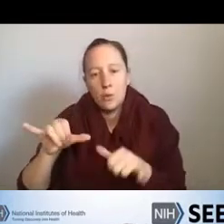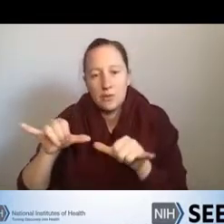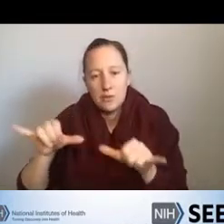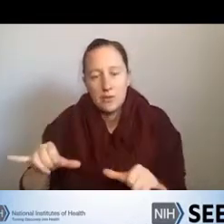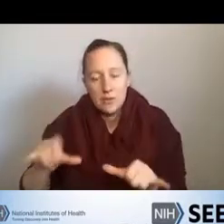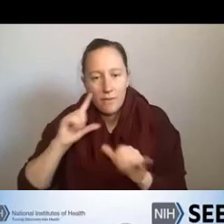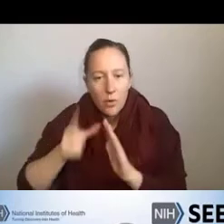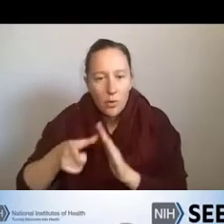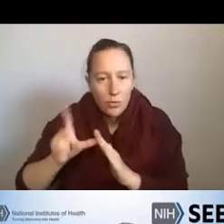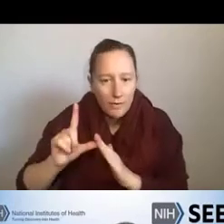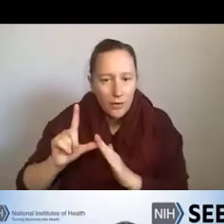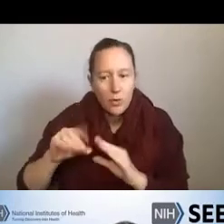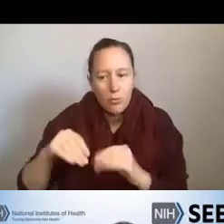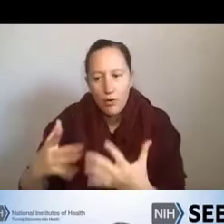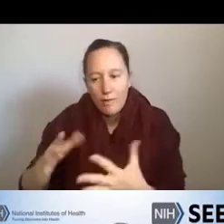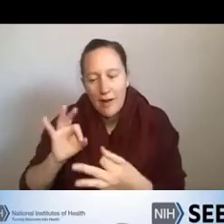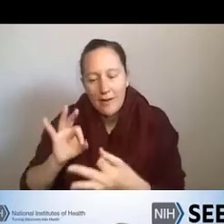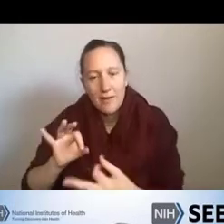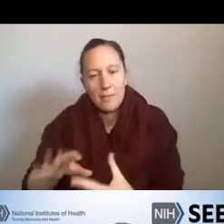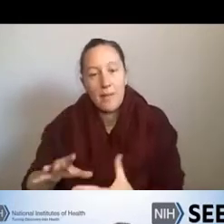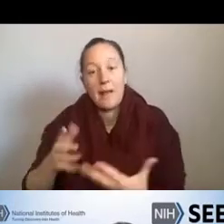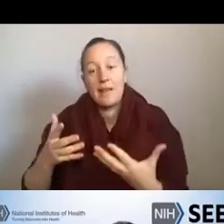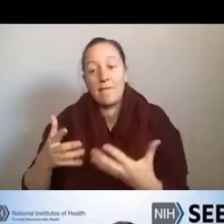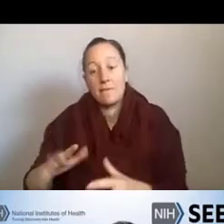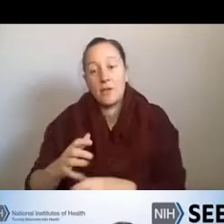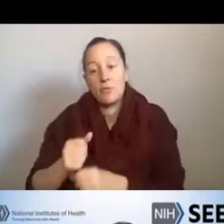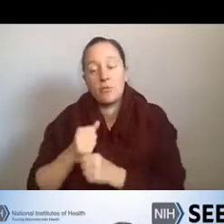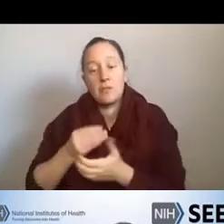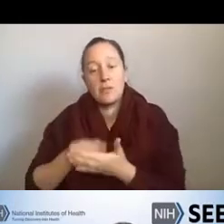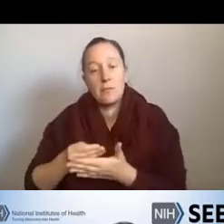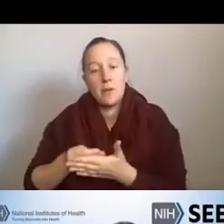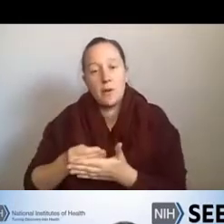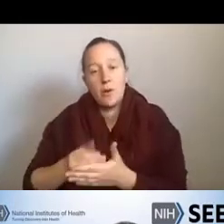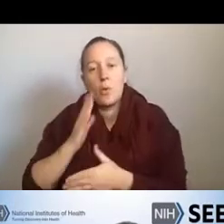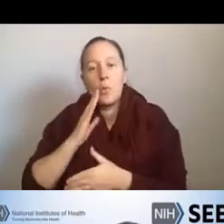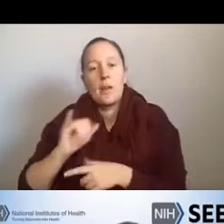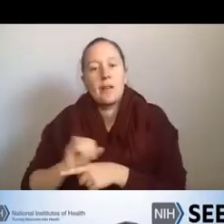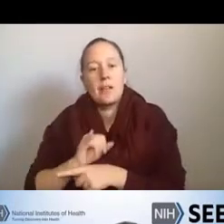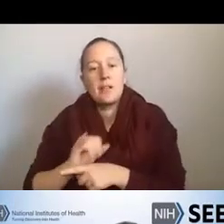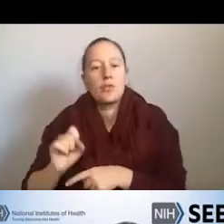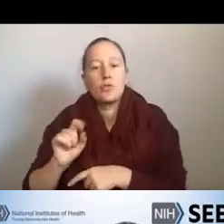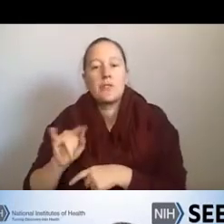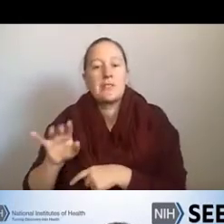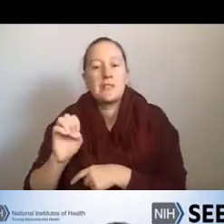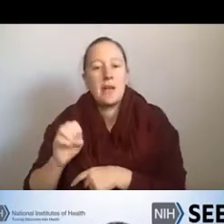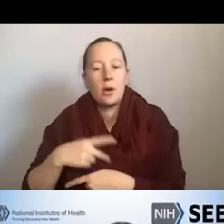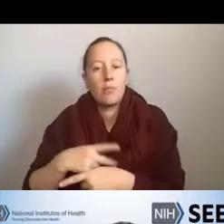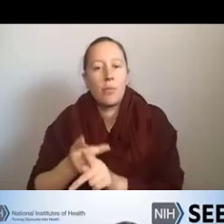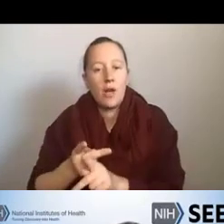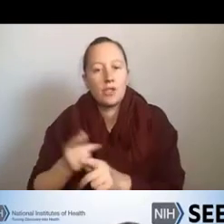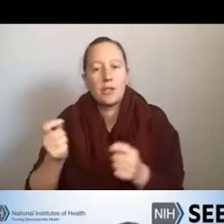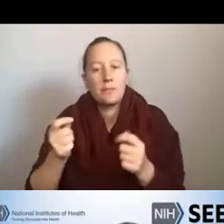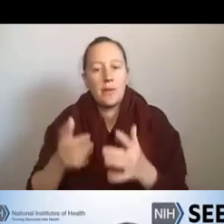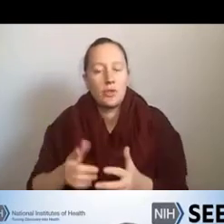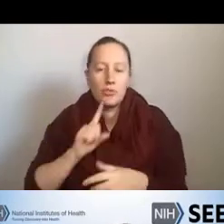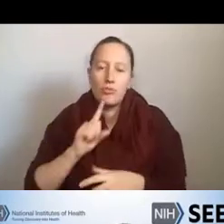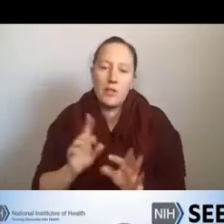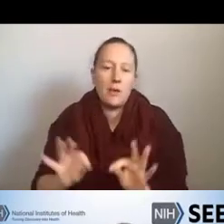Once the projects are funded, they get industry-style project management, and that's one of the real important aspects of the program.